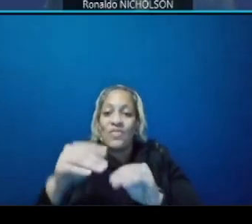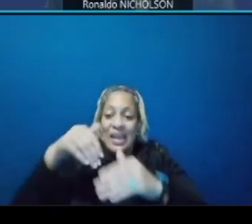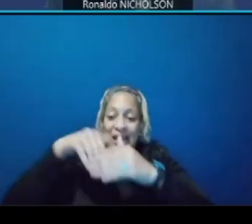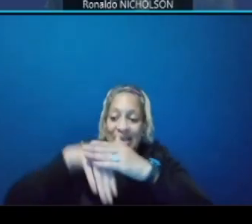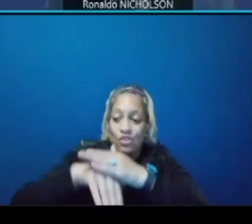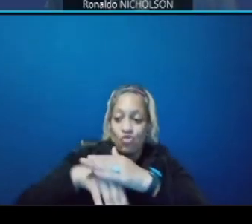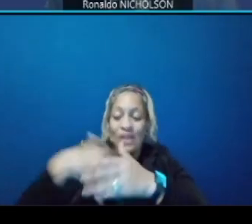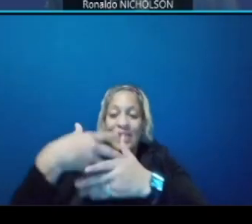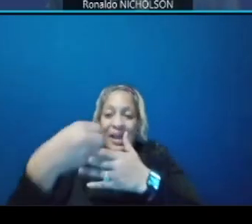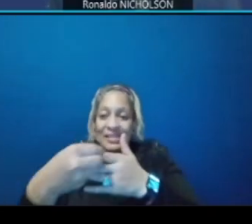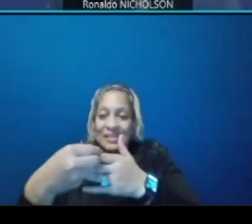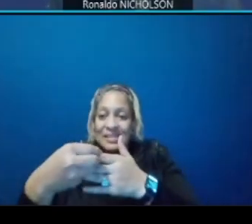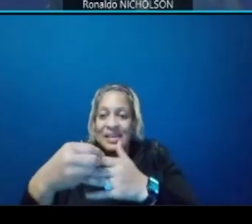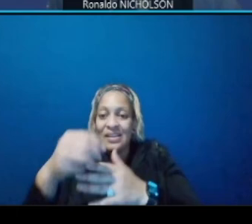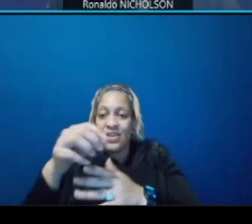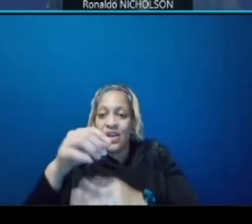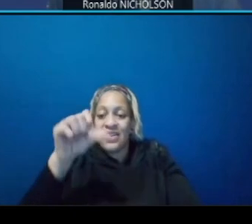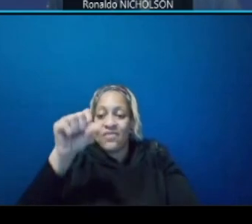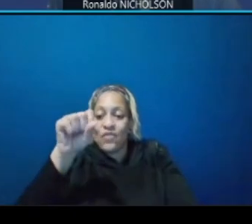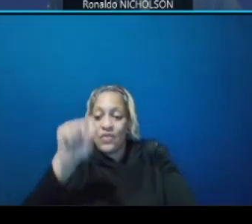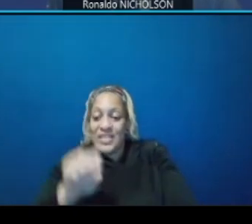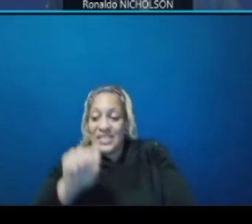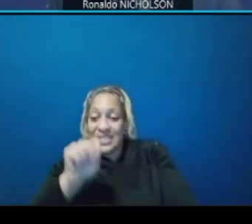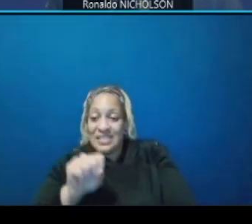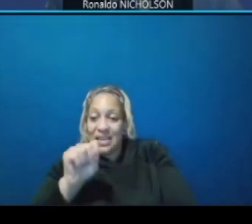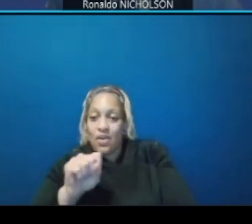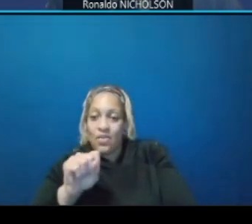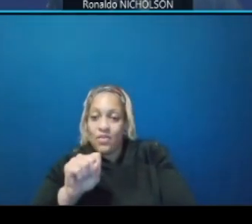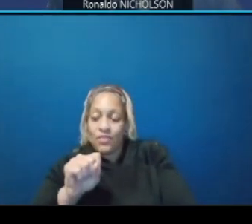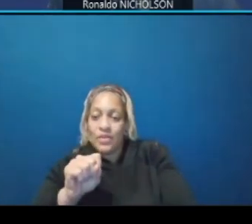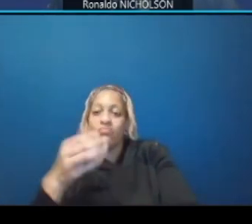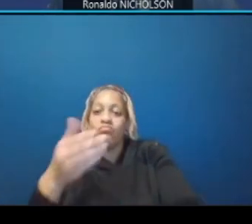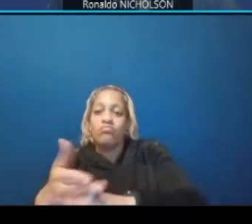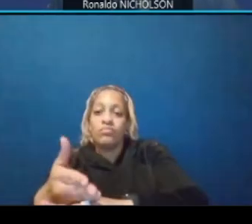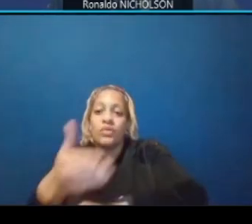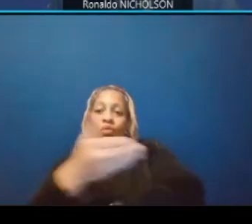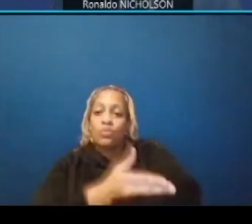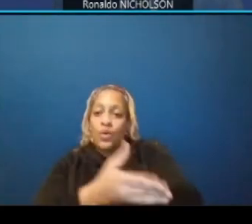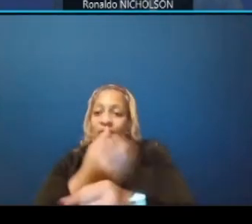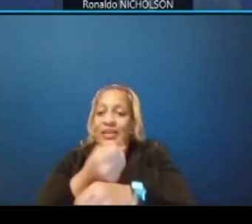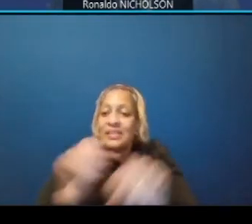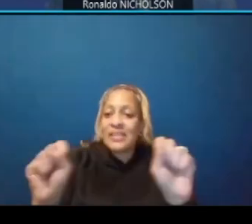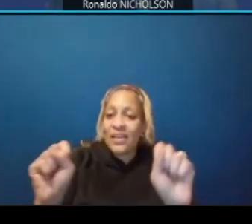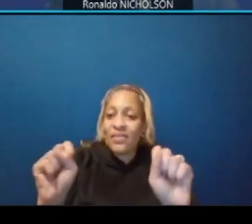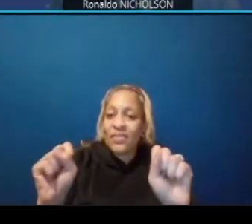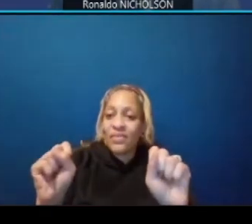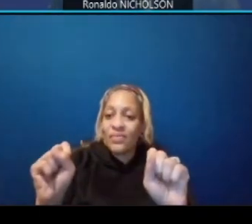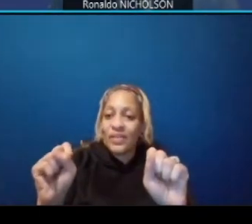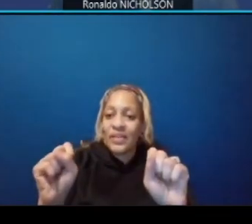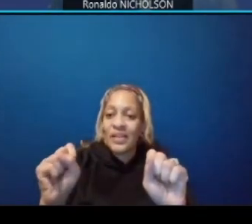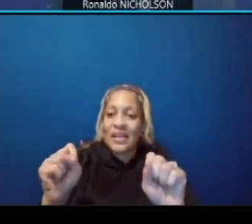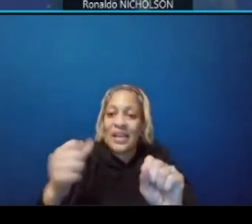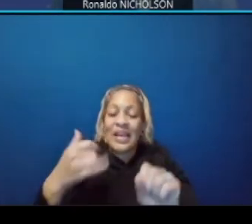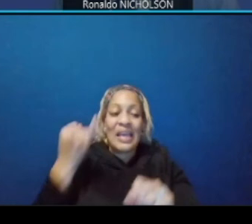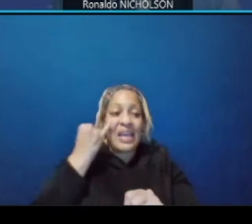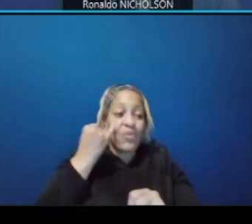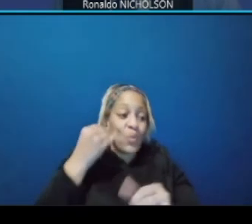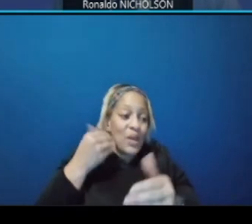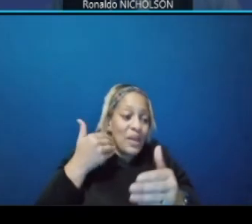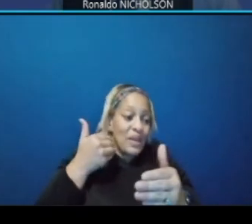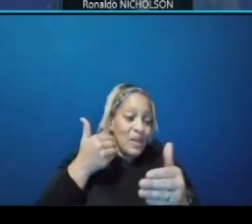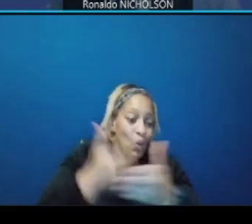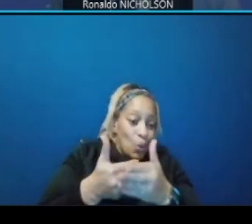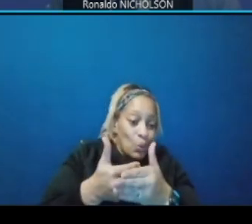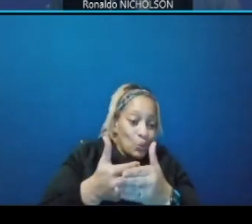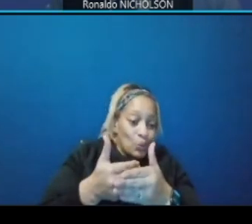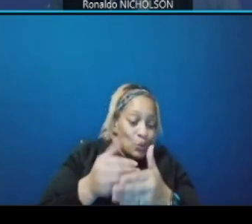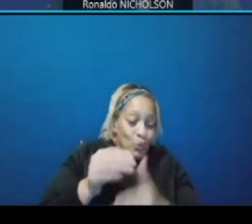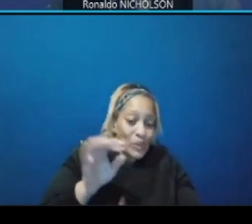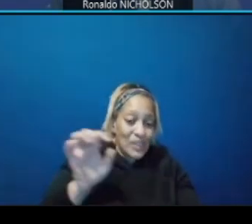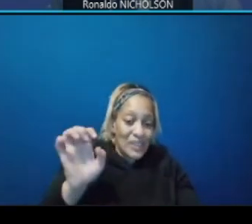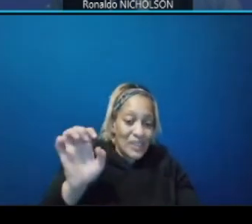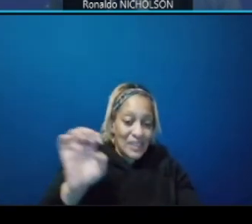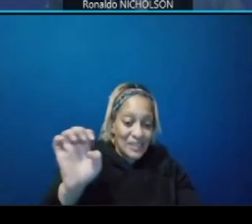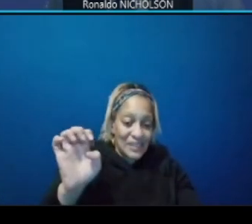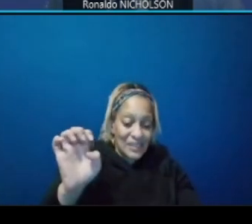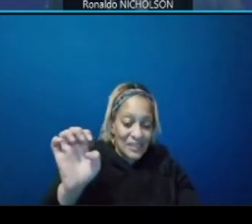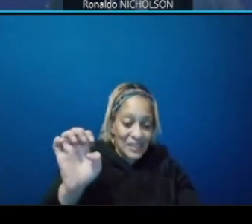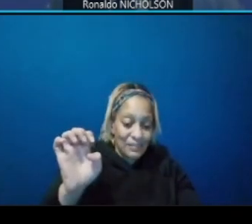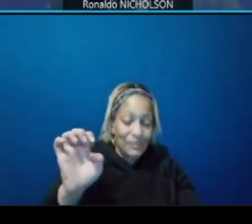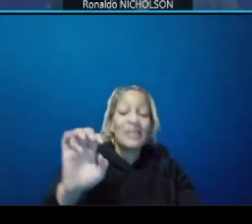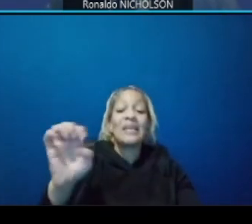further south is to enhance the safety to move it closer to eastern uh east capitol street